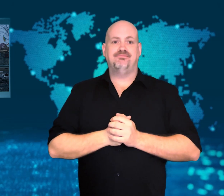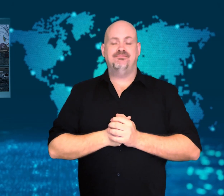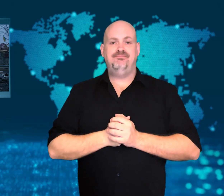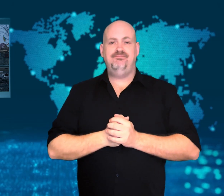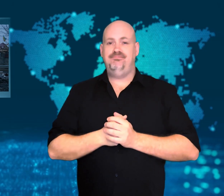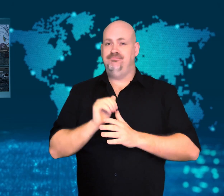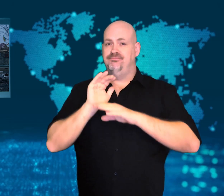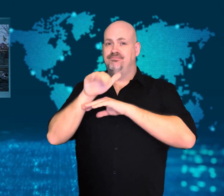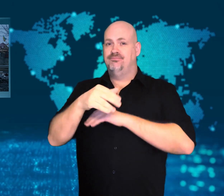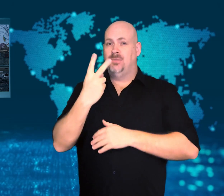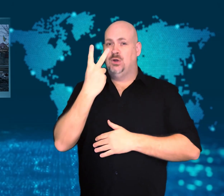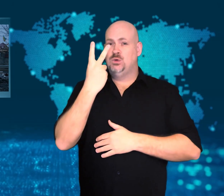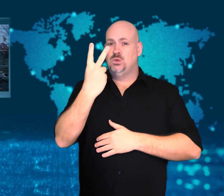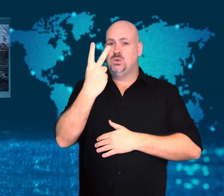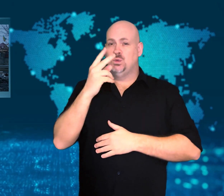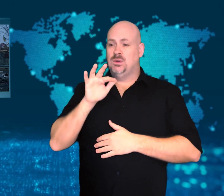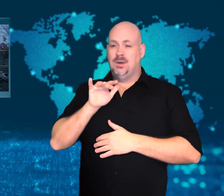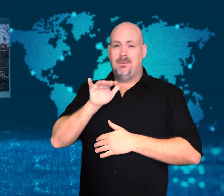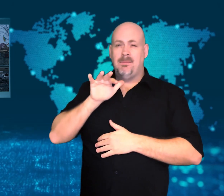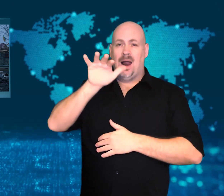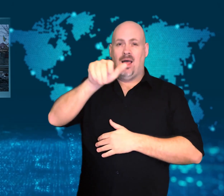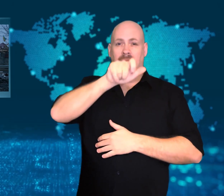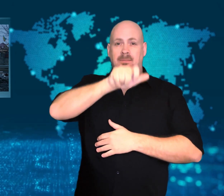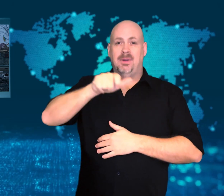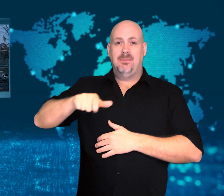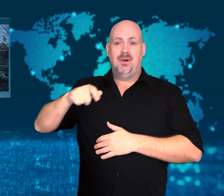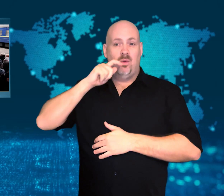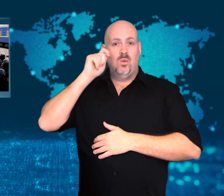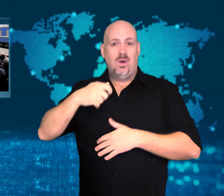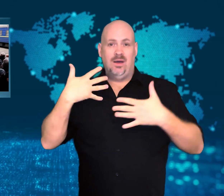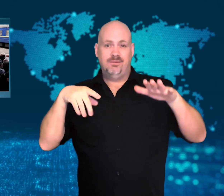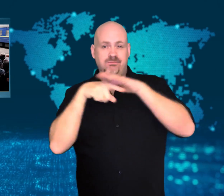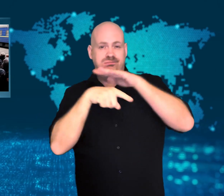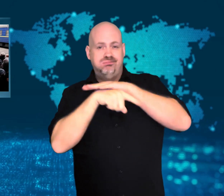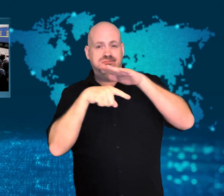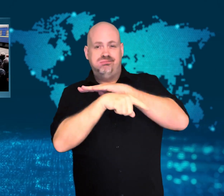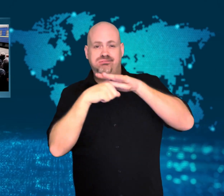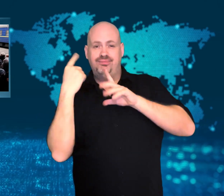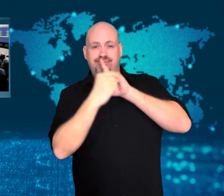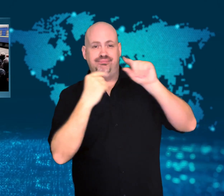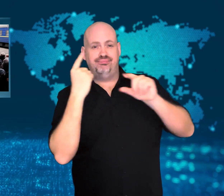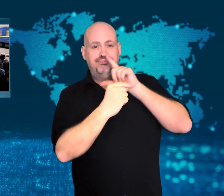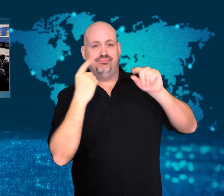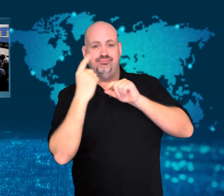Over two million have now left the country,